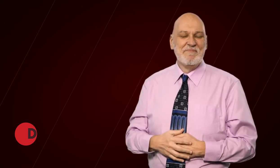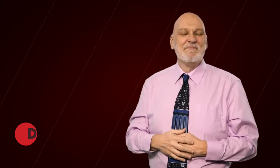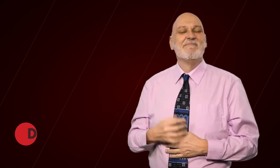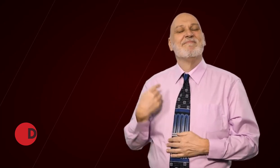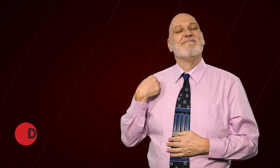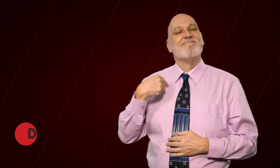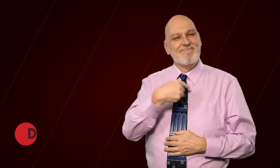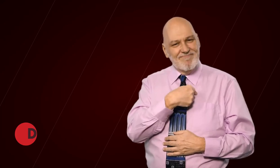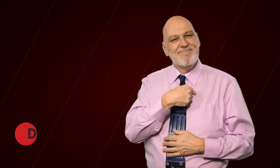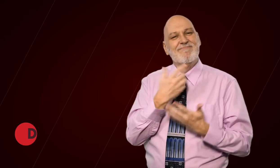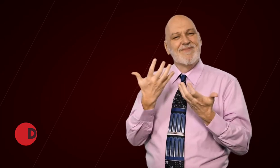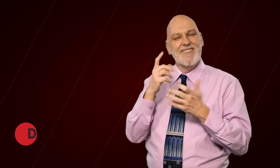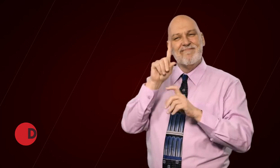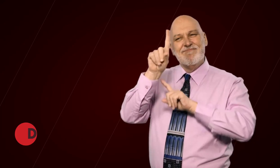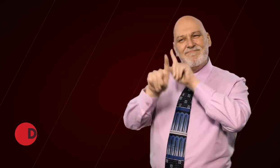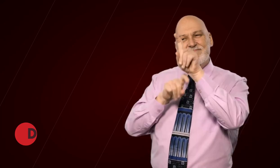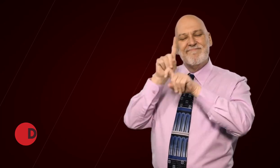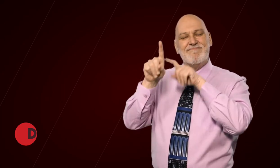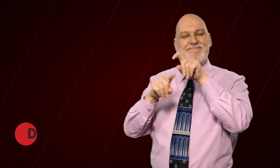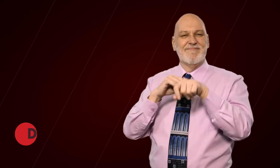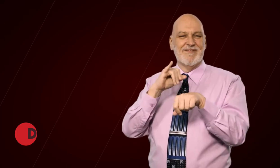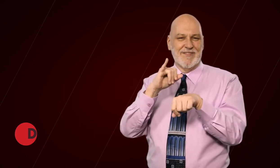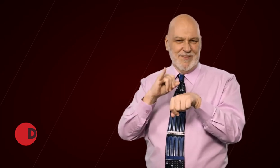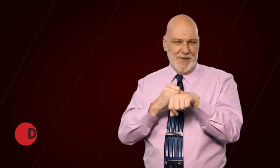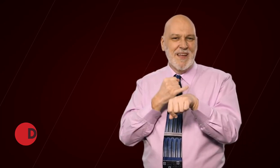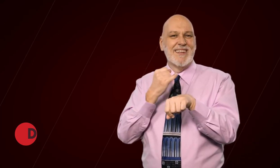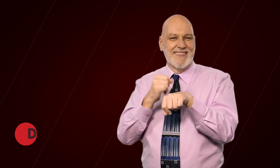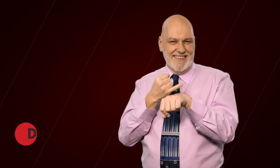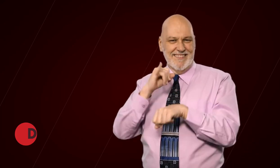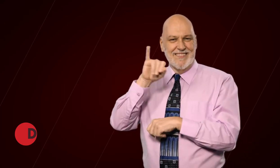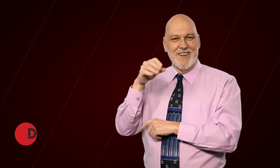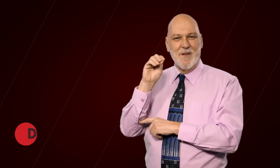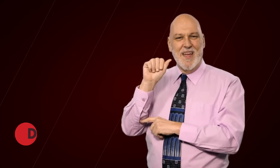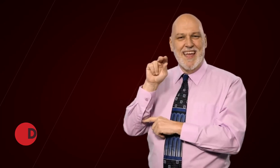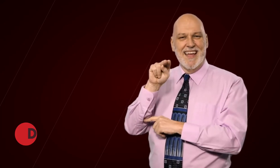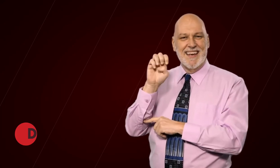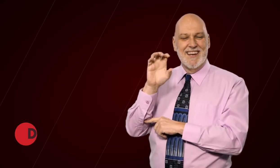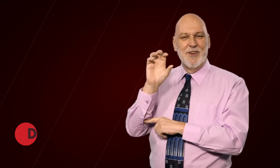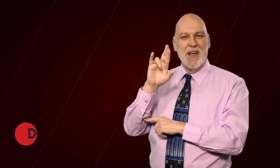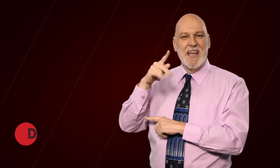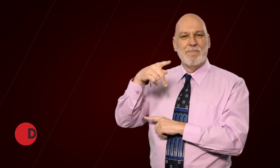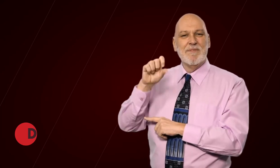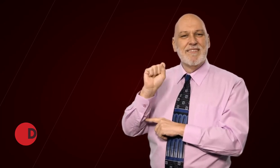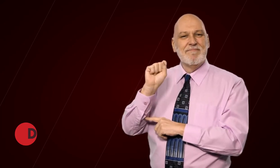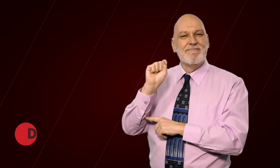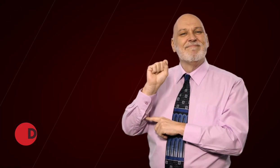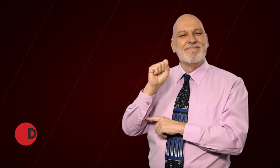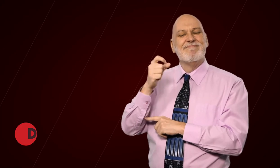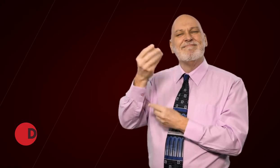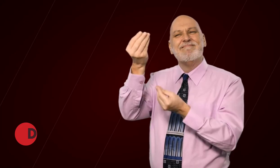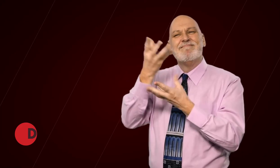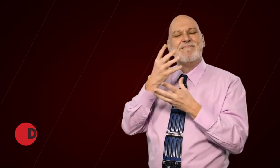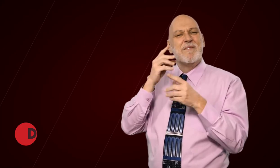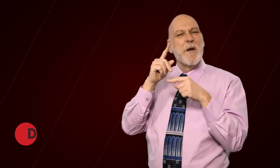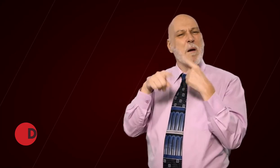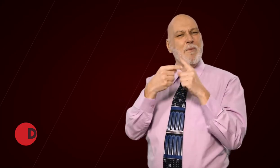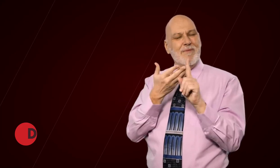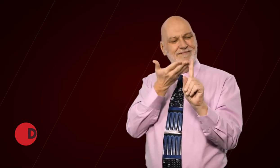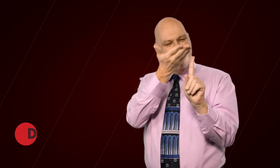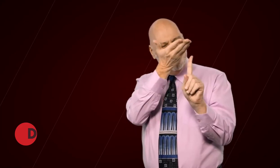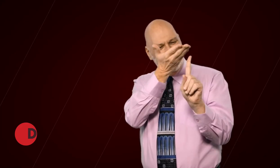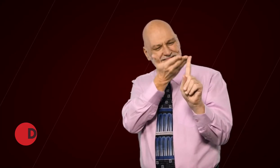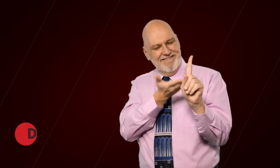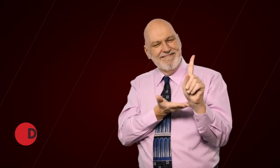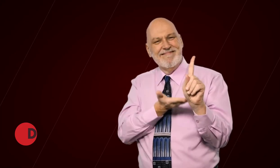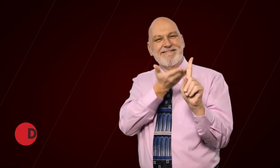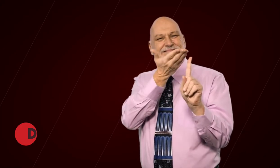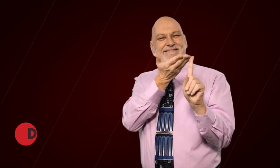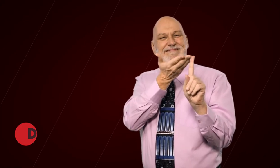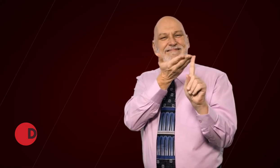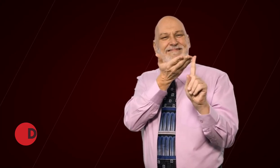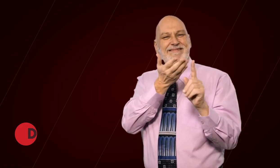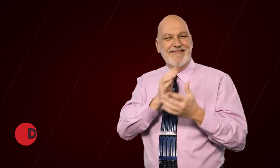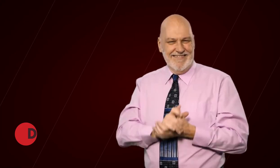We asked Joanne Cripps to tell us more about this person.